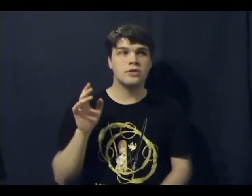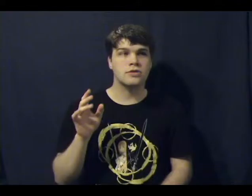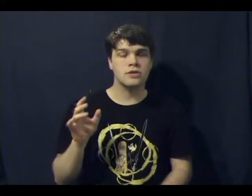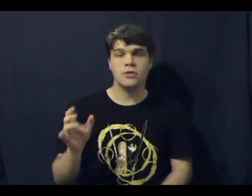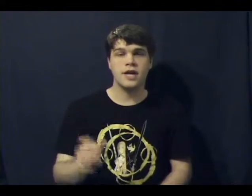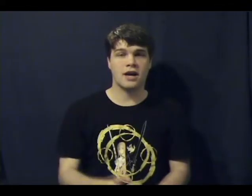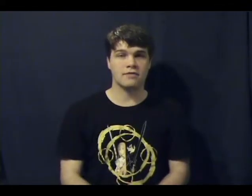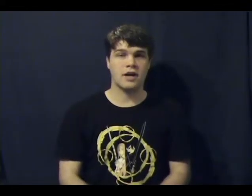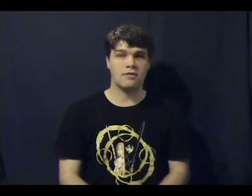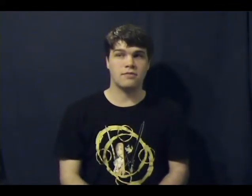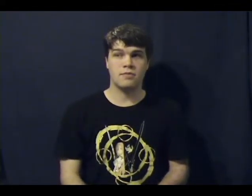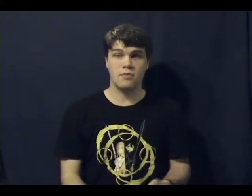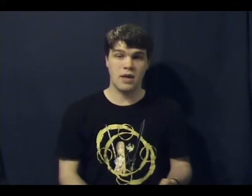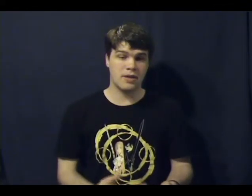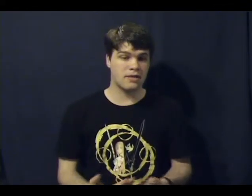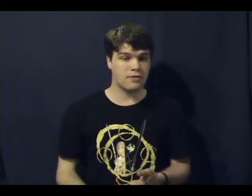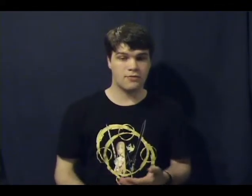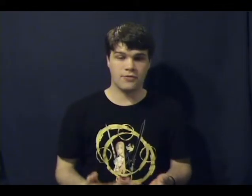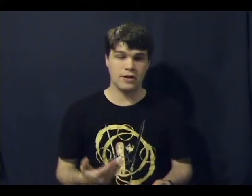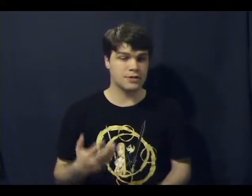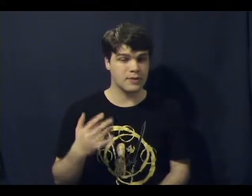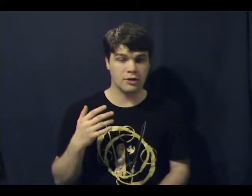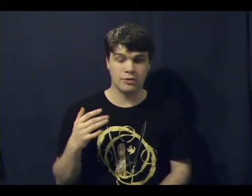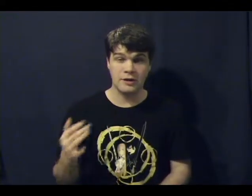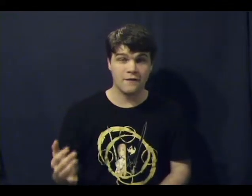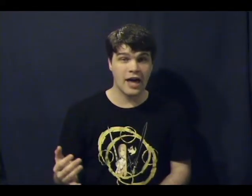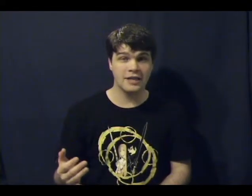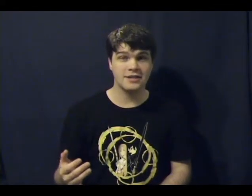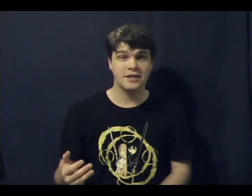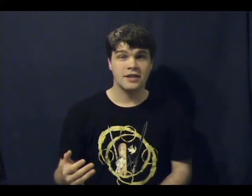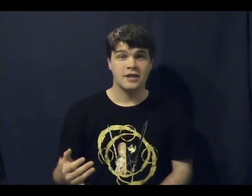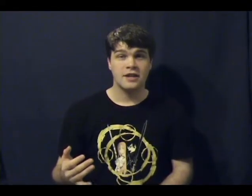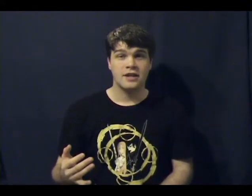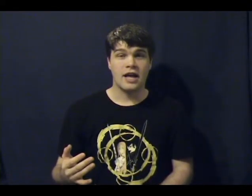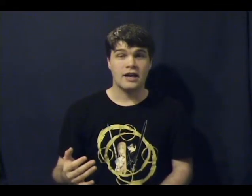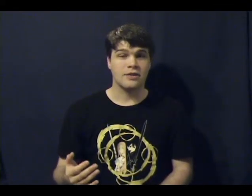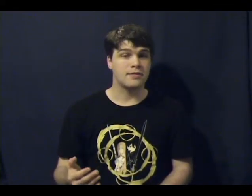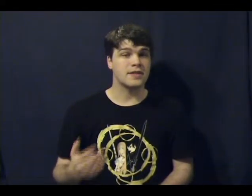should slow down. And maybe they're finger spelling really fast and you can